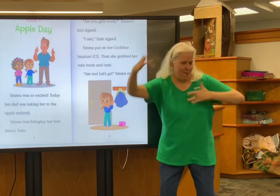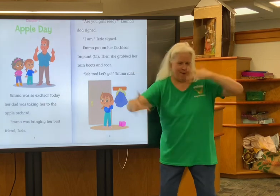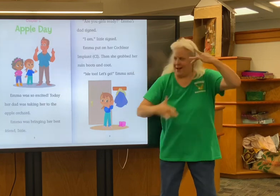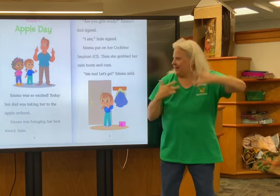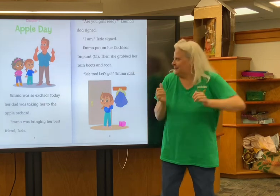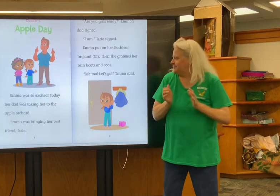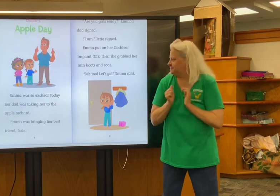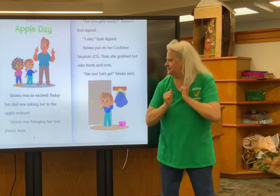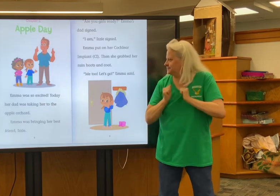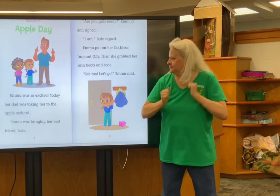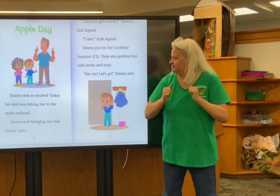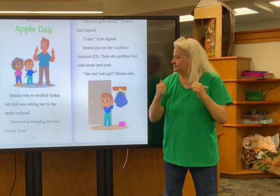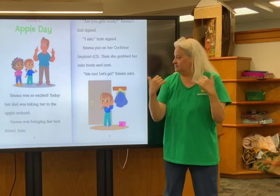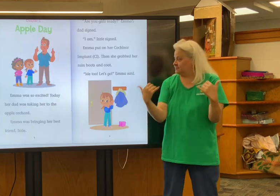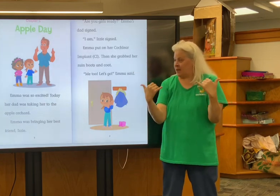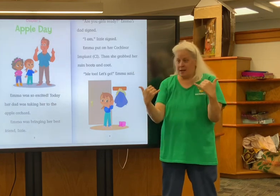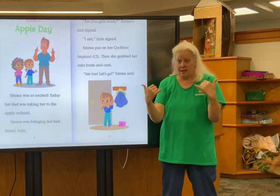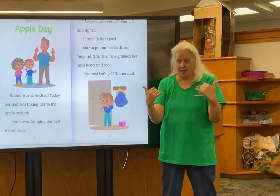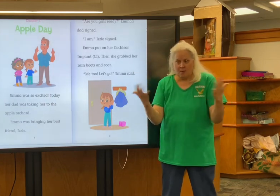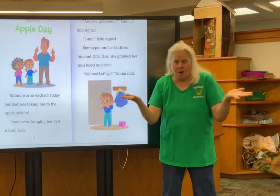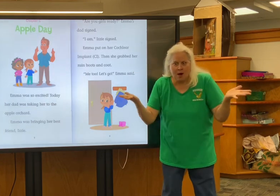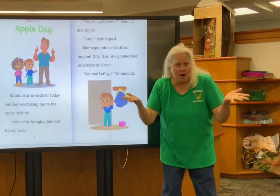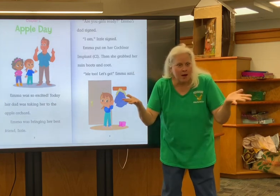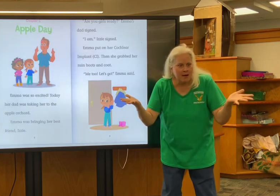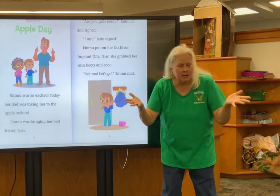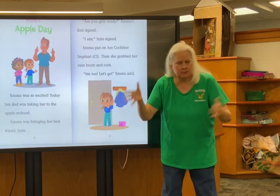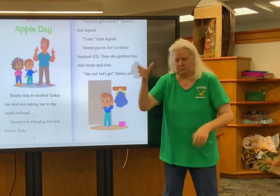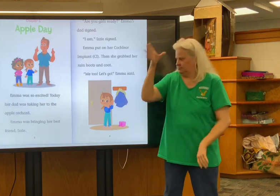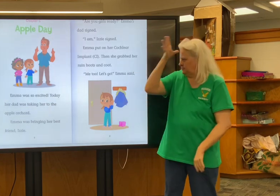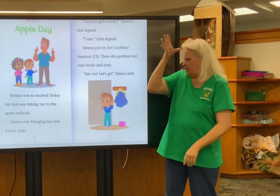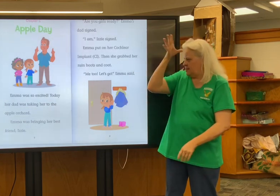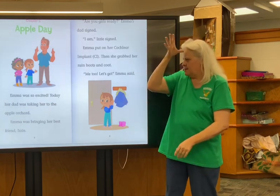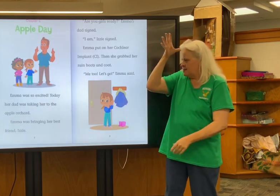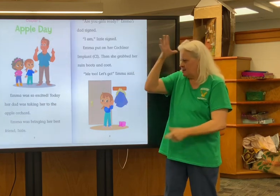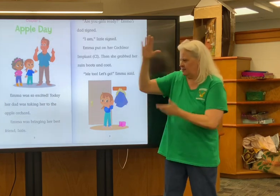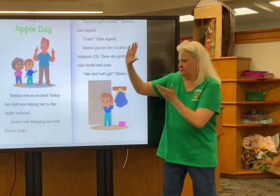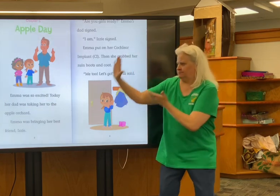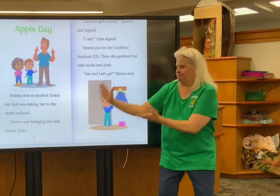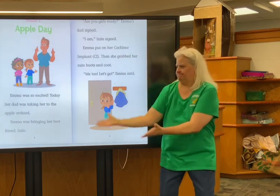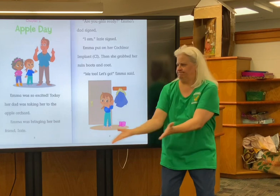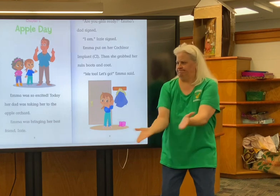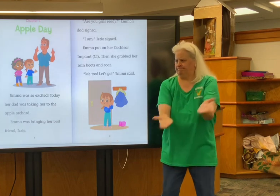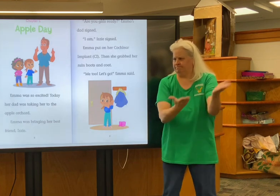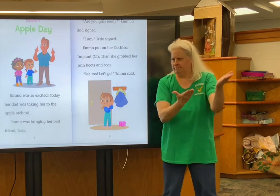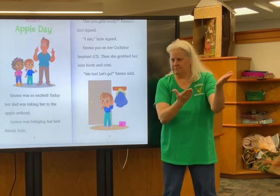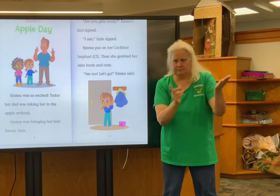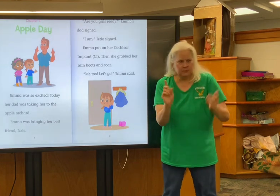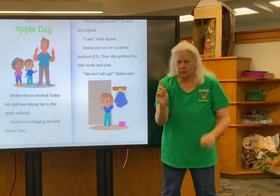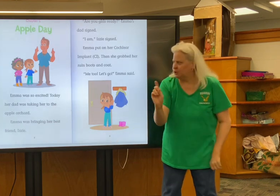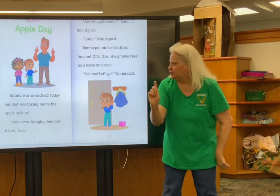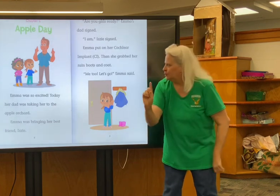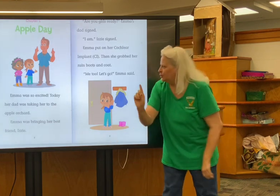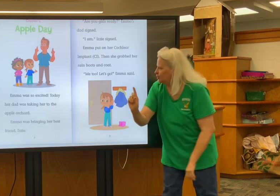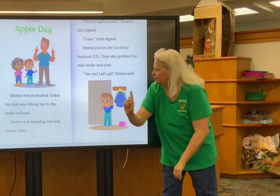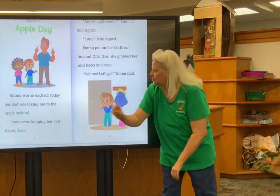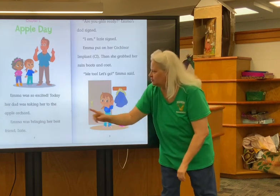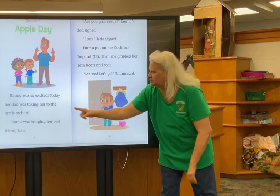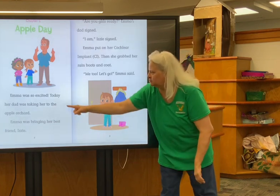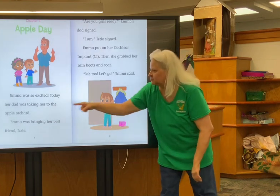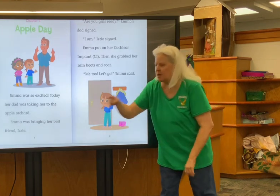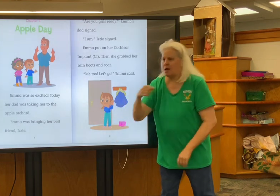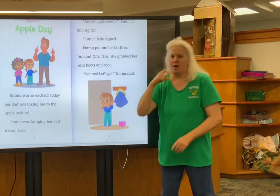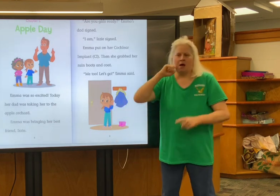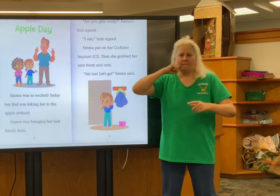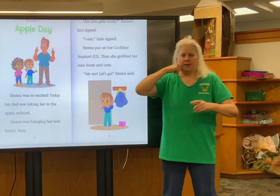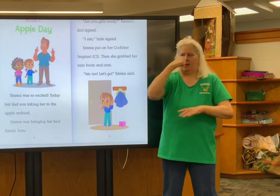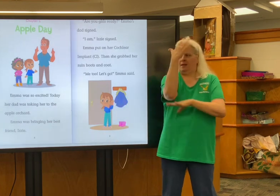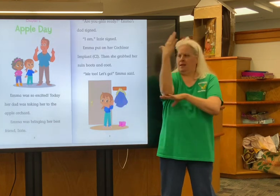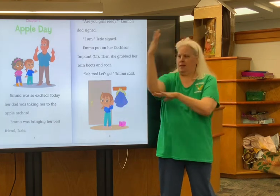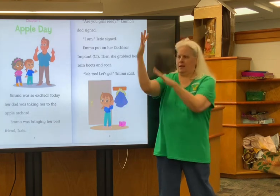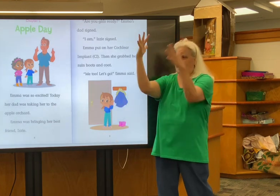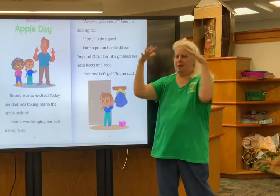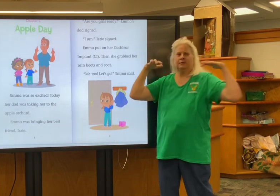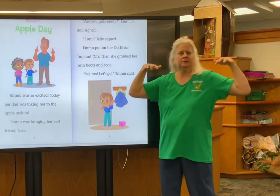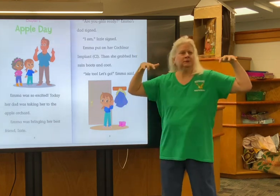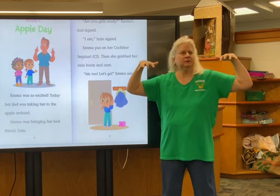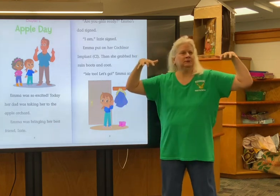Emma was so excited! Today her dad was taking her to the apple orchard.